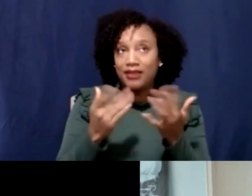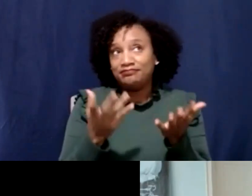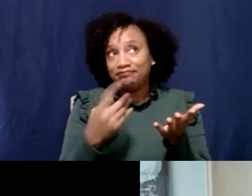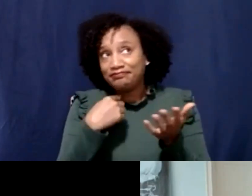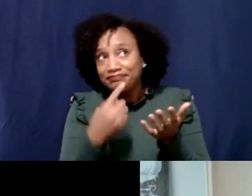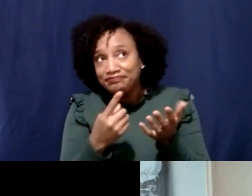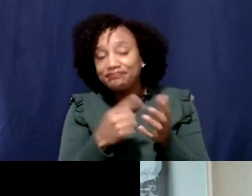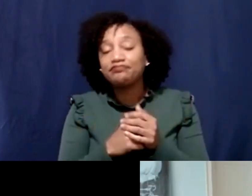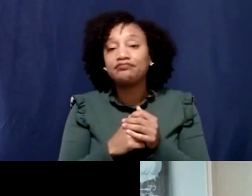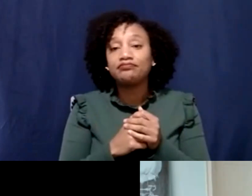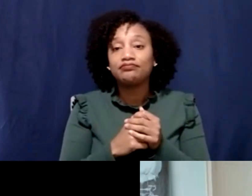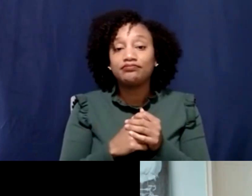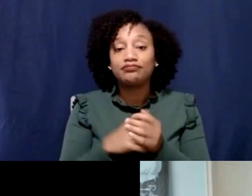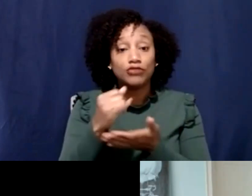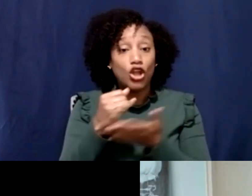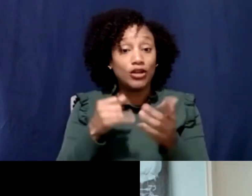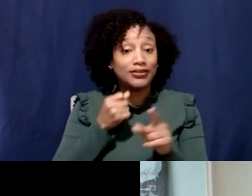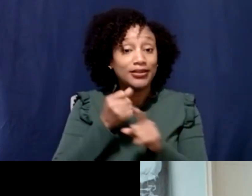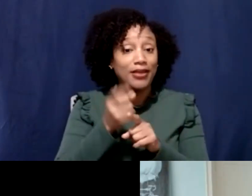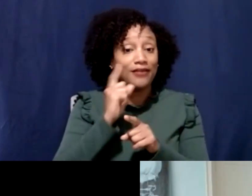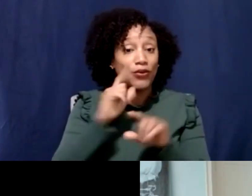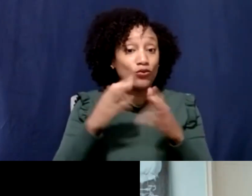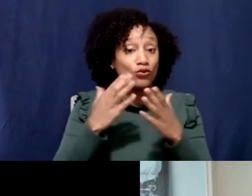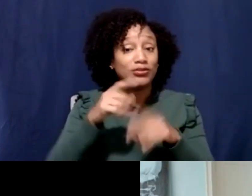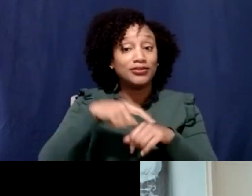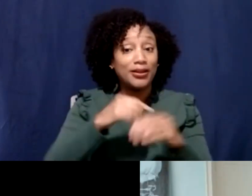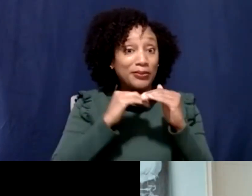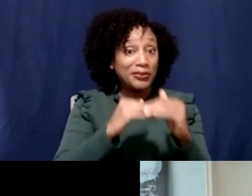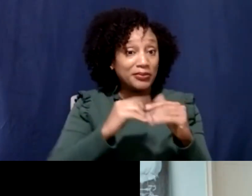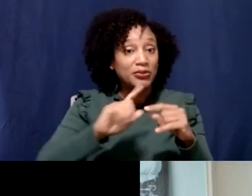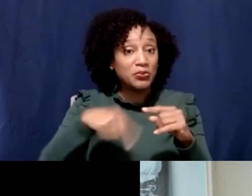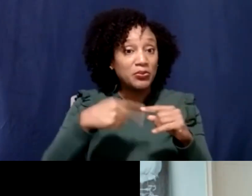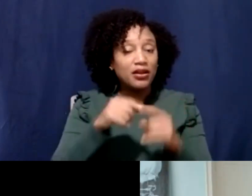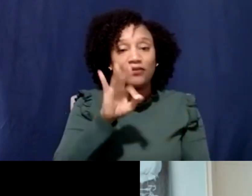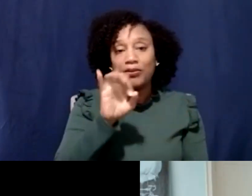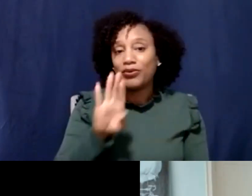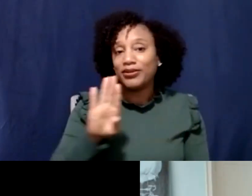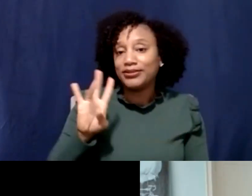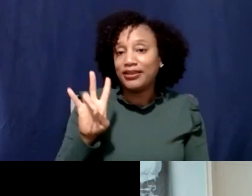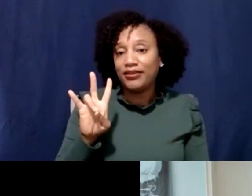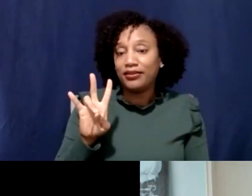The deadline for Arts Impact for Groups will be February 7th, 2022,